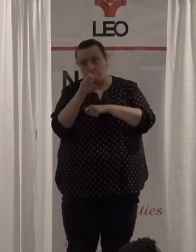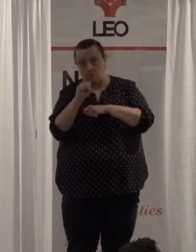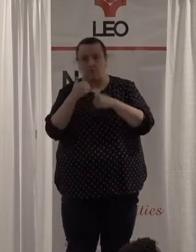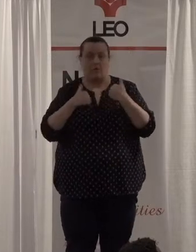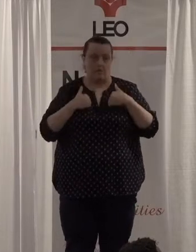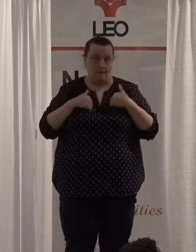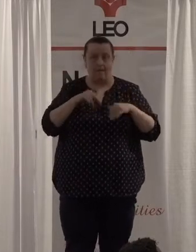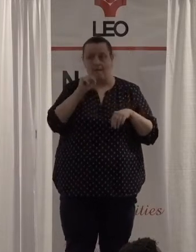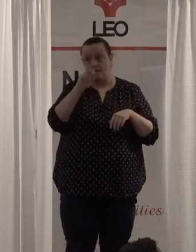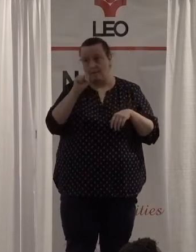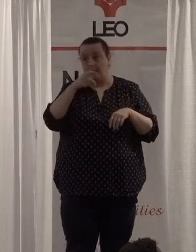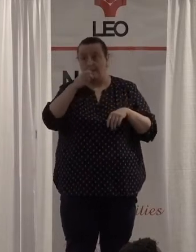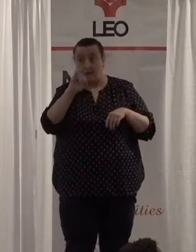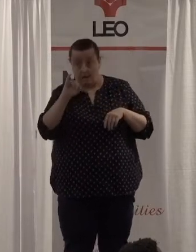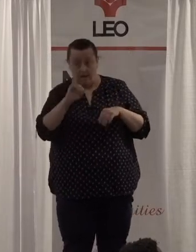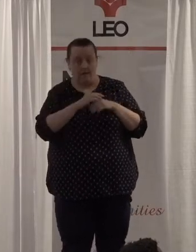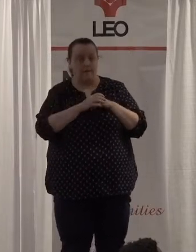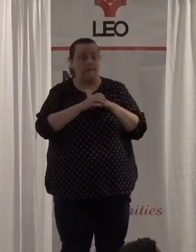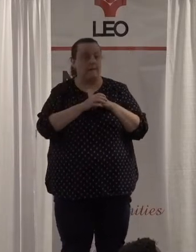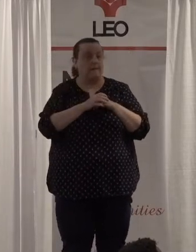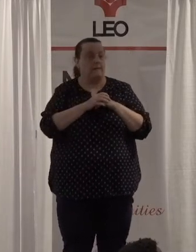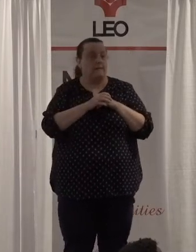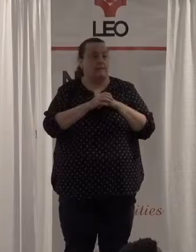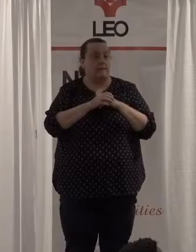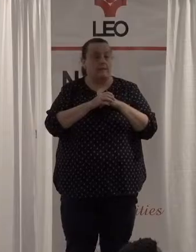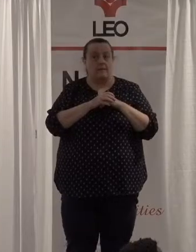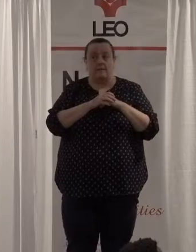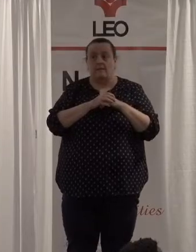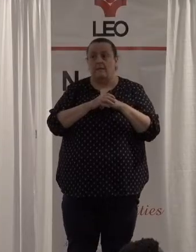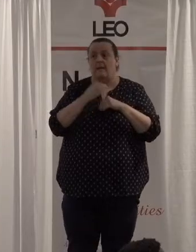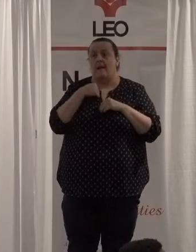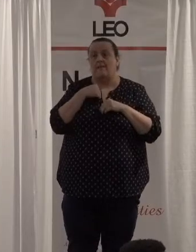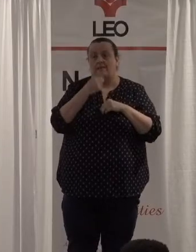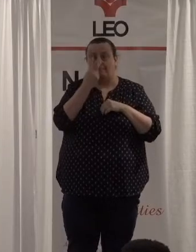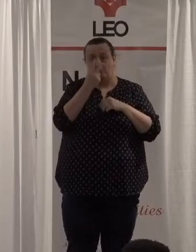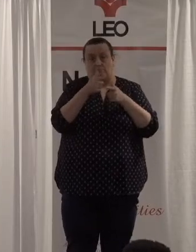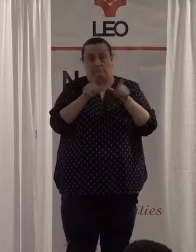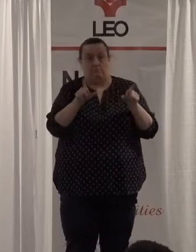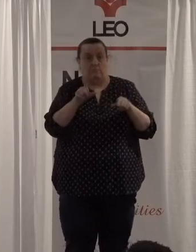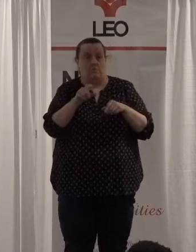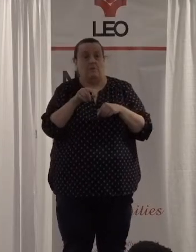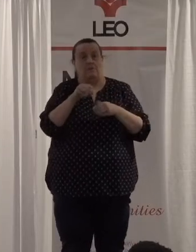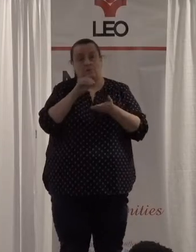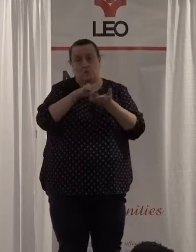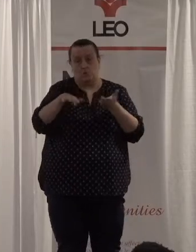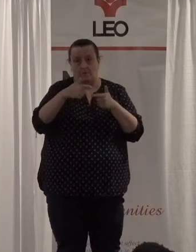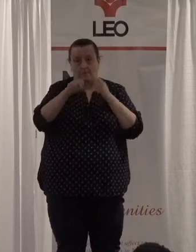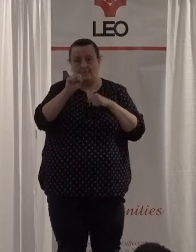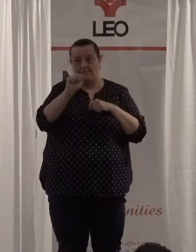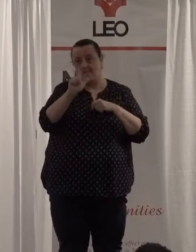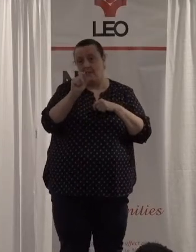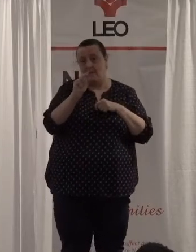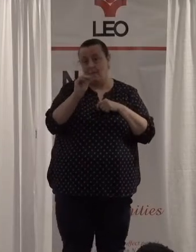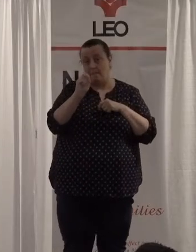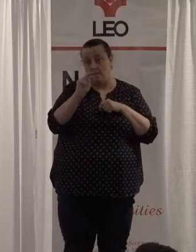BOBBY CAMERON IS A BILINGUAL STUDENT FROM SALMON RIVER NOVA SCOTIA WHERE HE LIVES WITH HIS PARENTS,